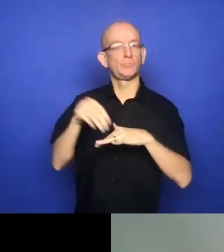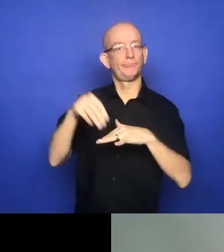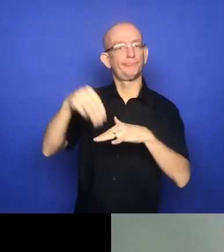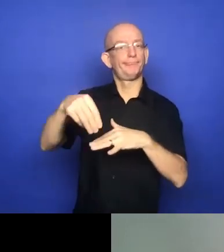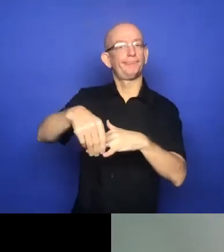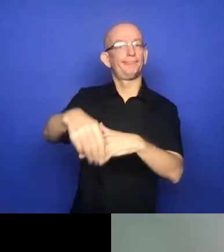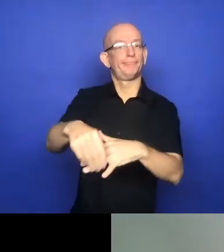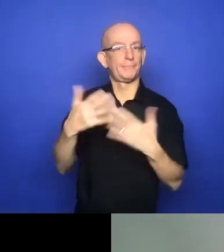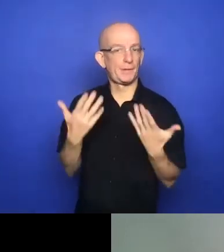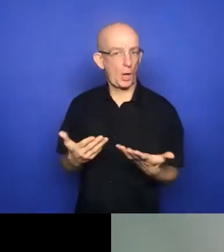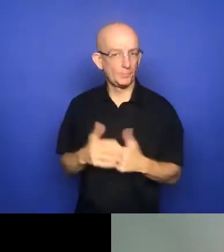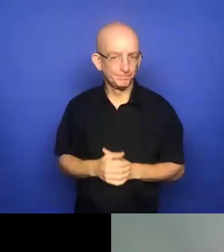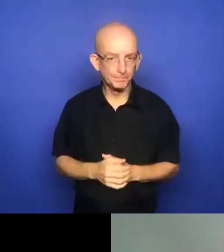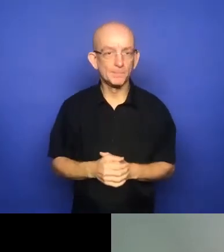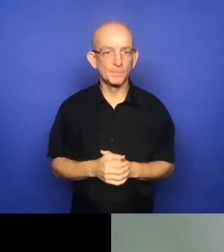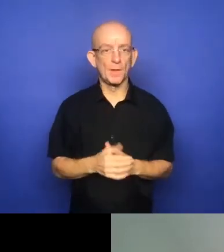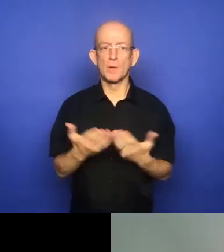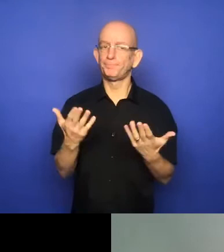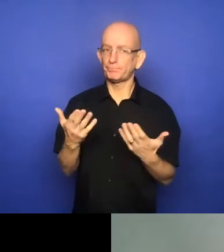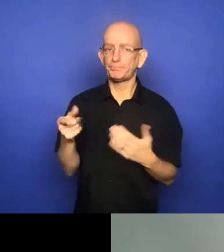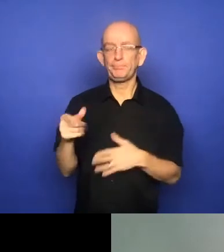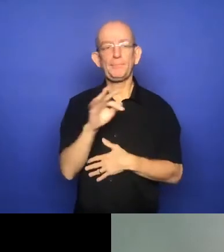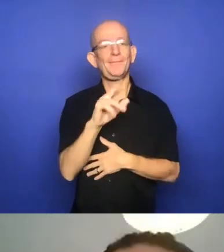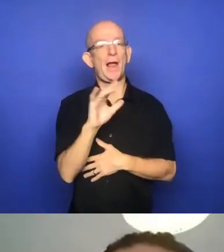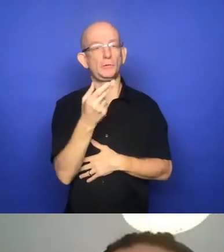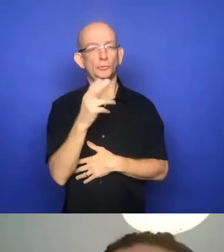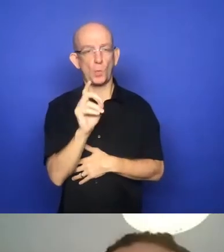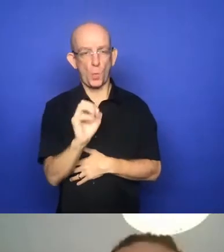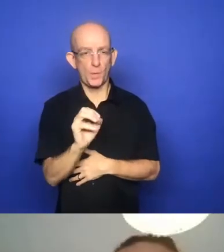you for providing that example. I think it was very useful to see